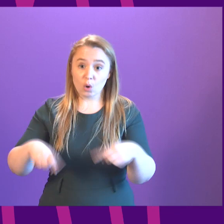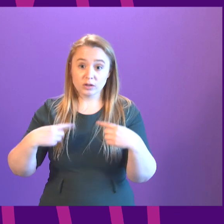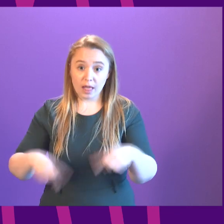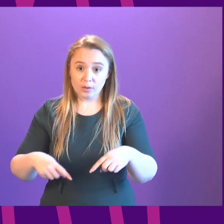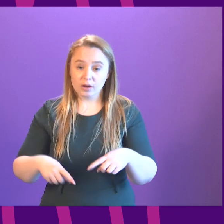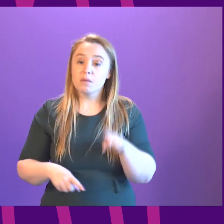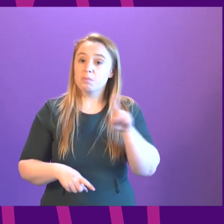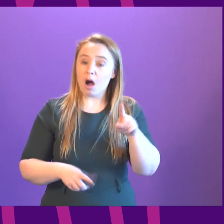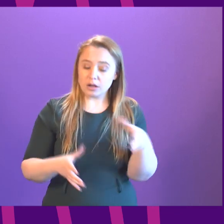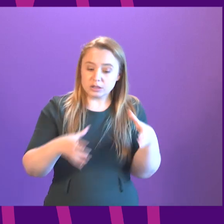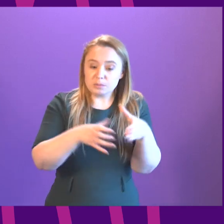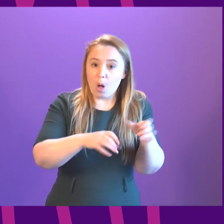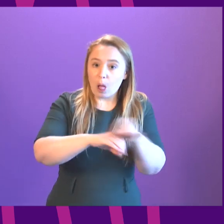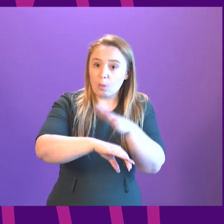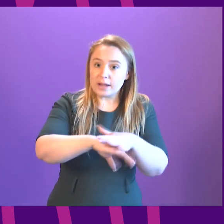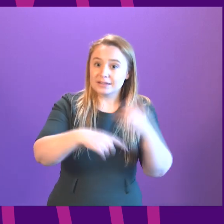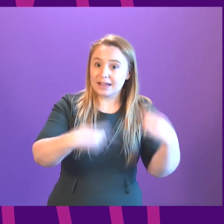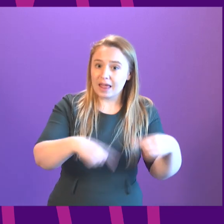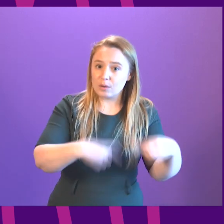in Dumfries and Galloway, which is in level 1. Can the First Minister explain how moving